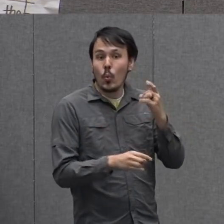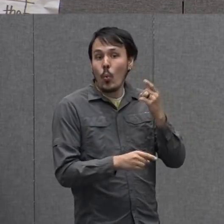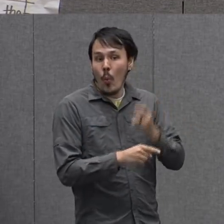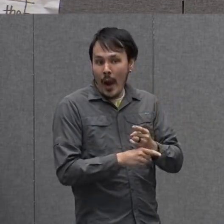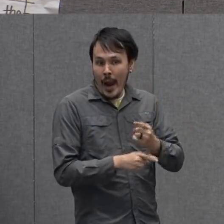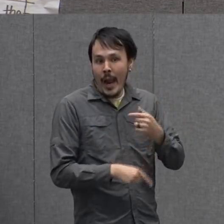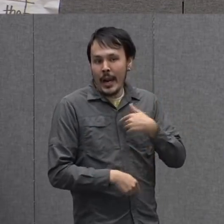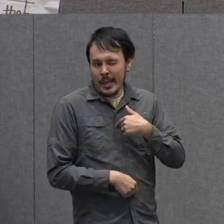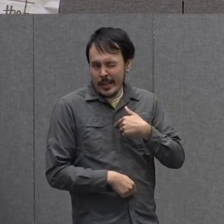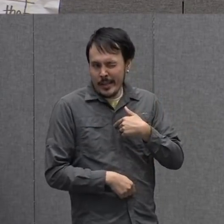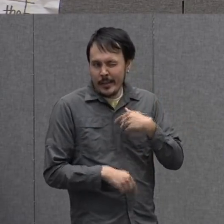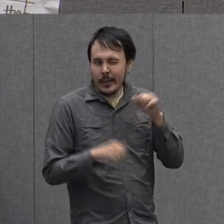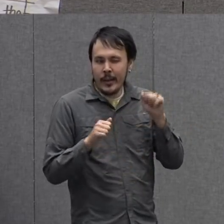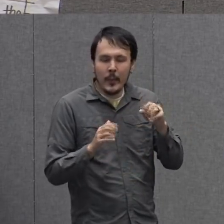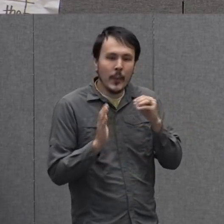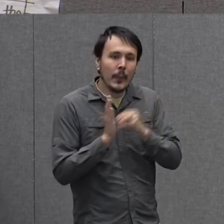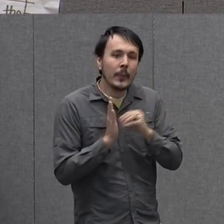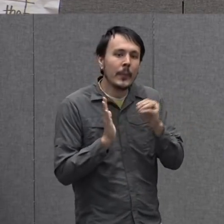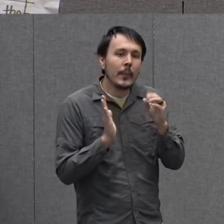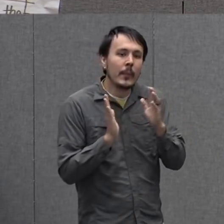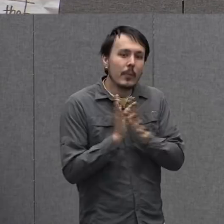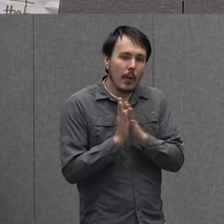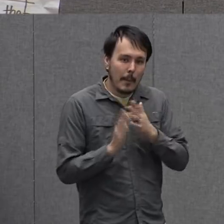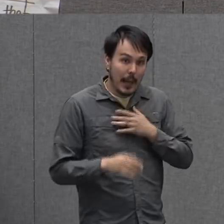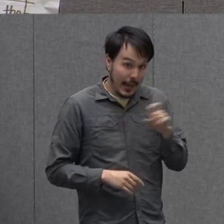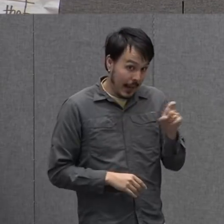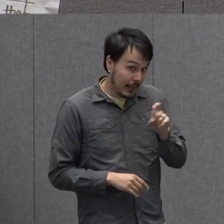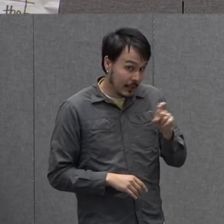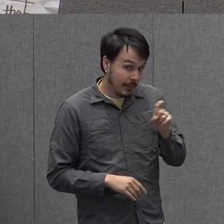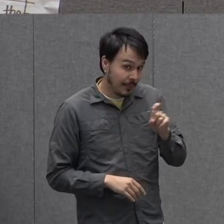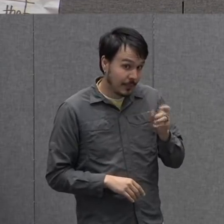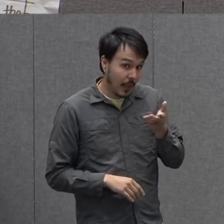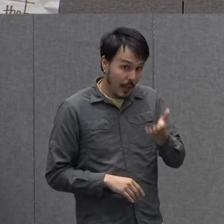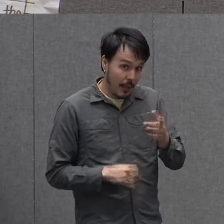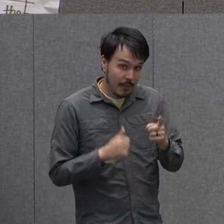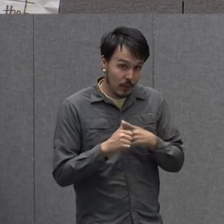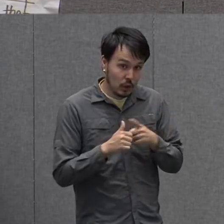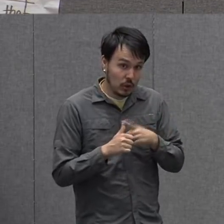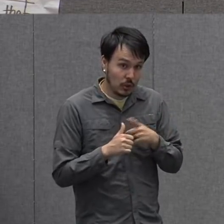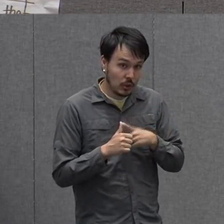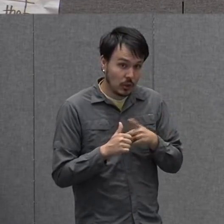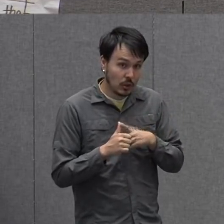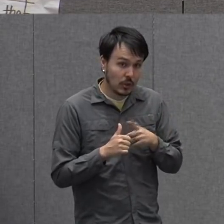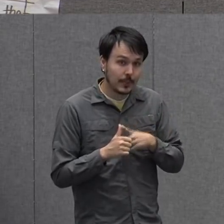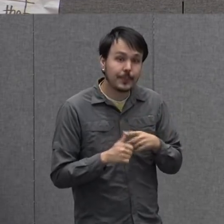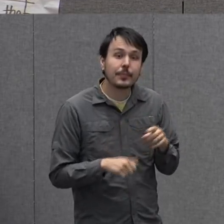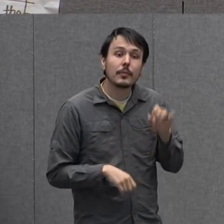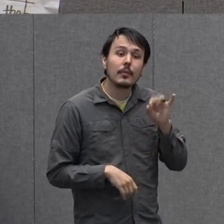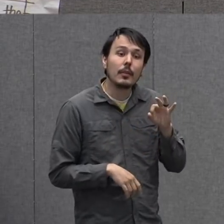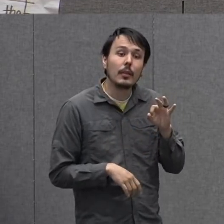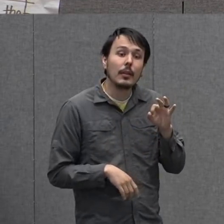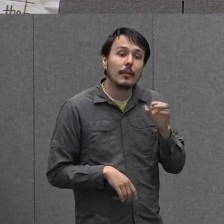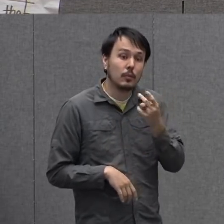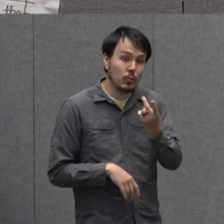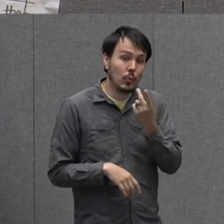I would be able to place my X in there first. Now what would happen is, if we ended up coming up to a tie